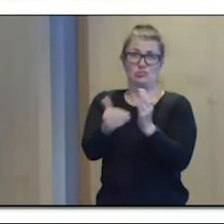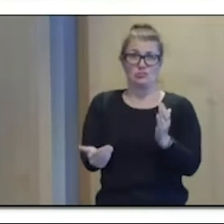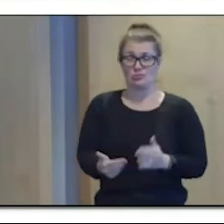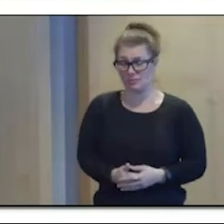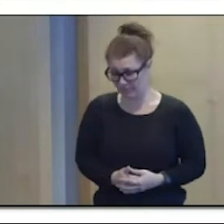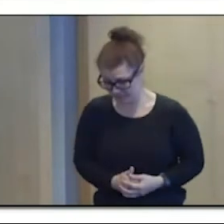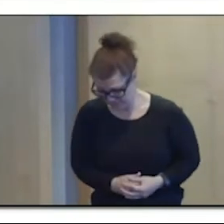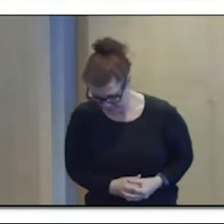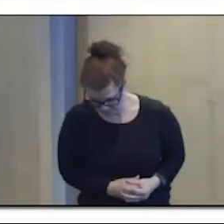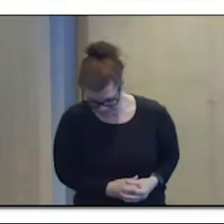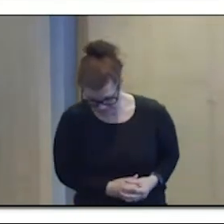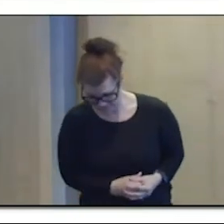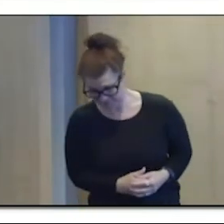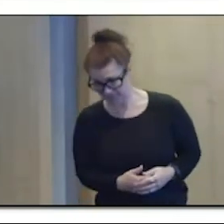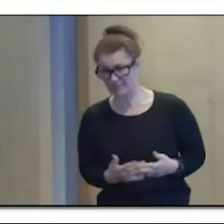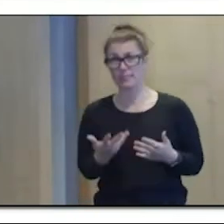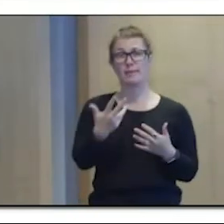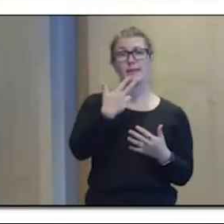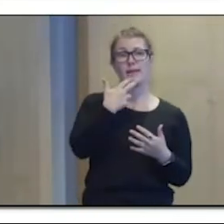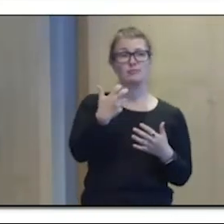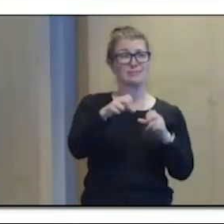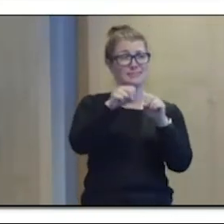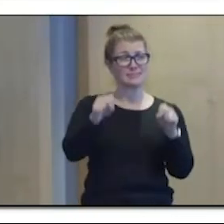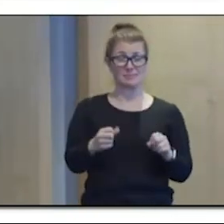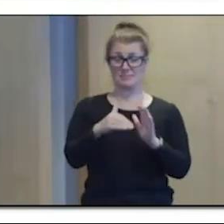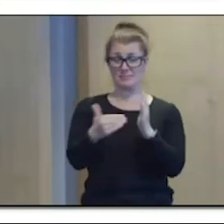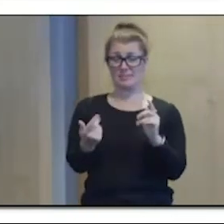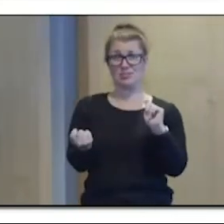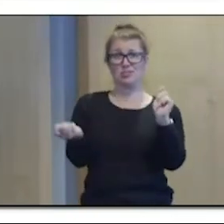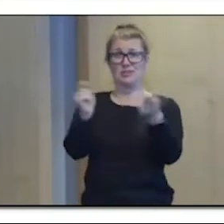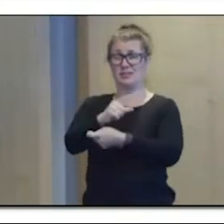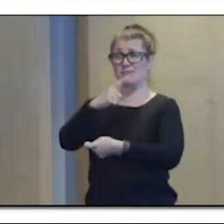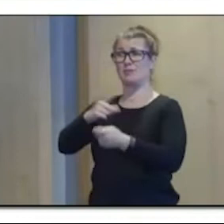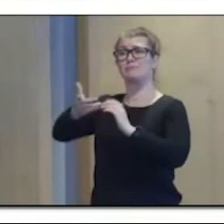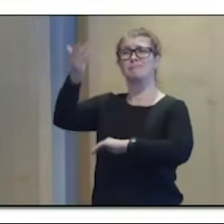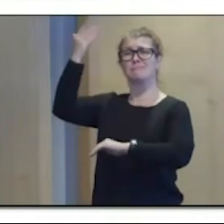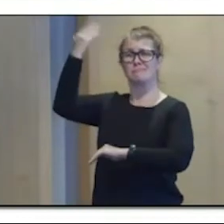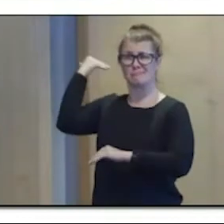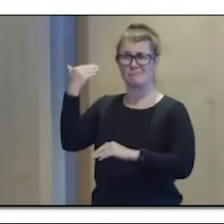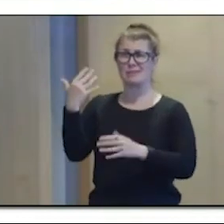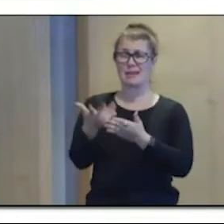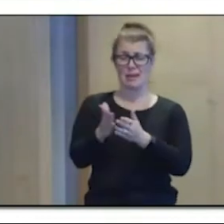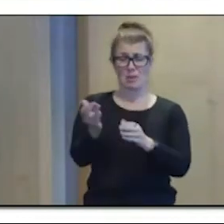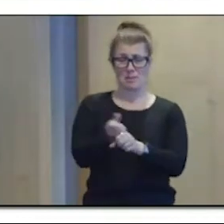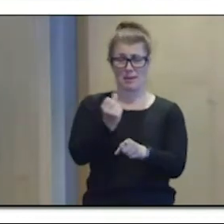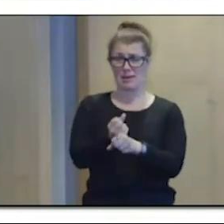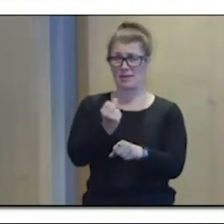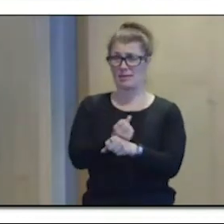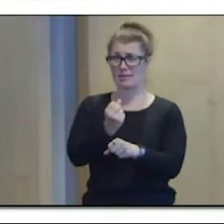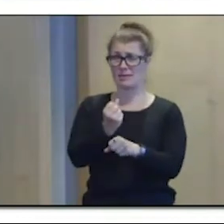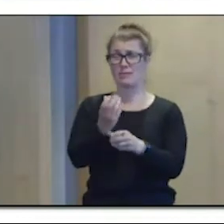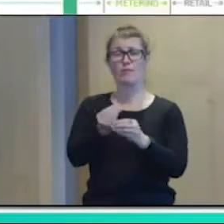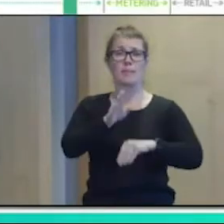So the electricity system is changing. In the old days generation was made at the left and it flowed